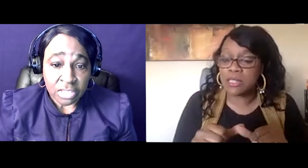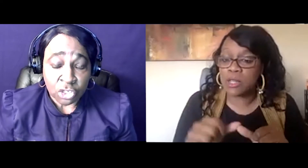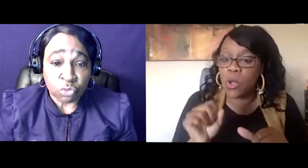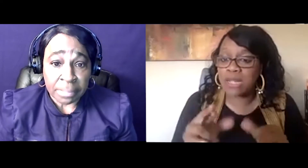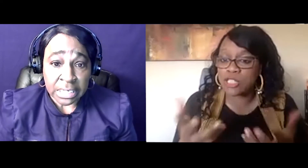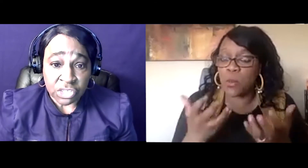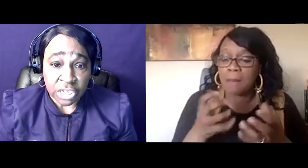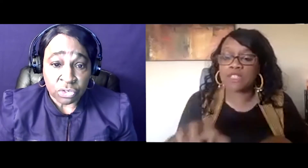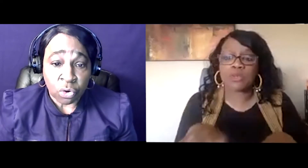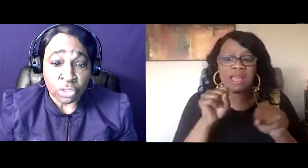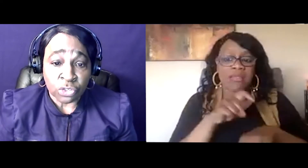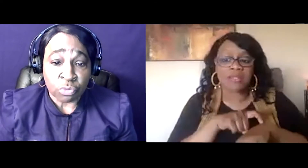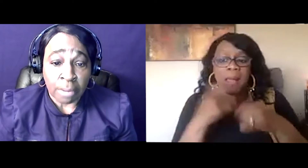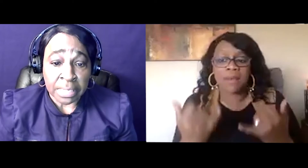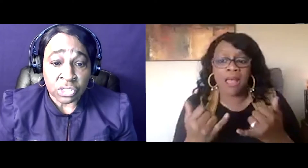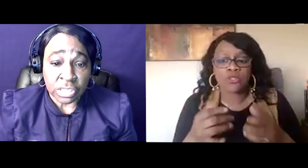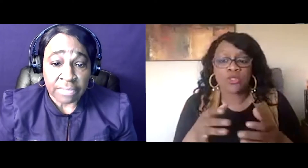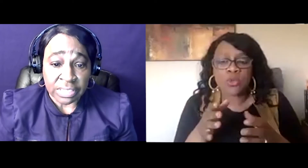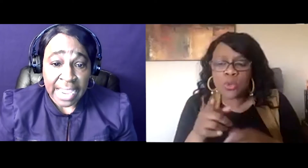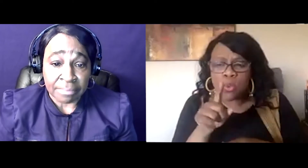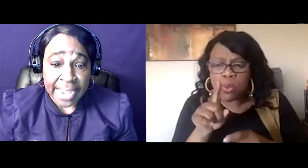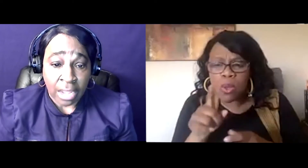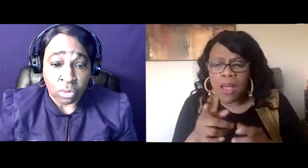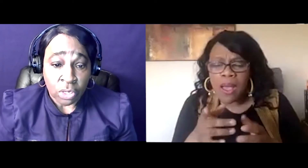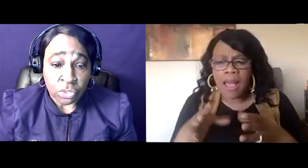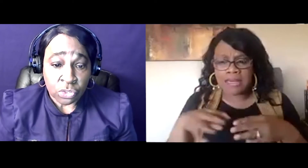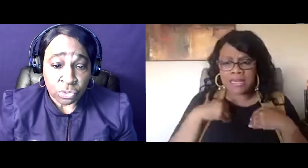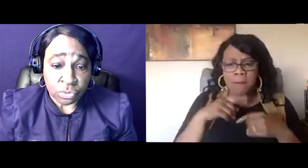So you want me to continue, or do you want me to take the time now to